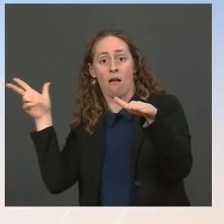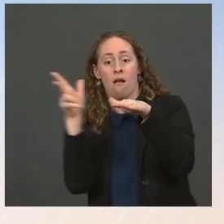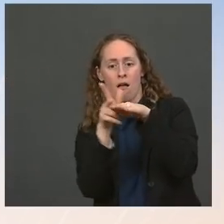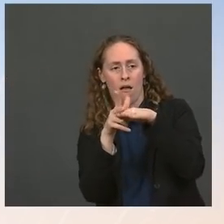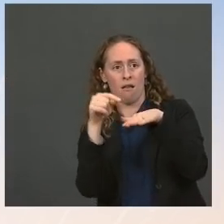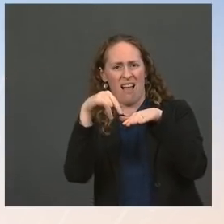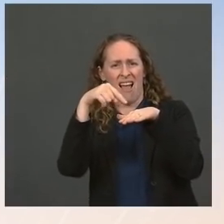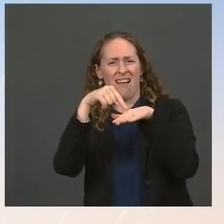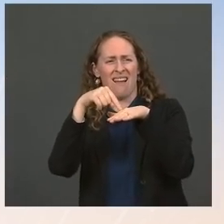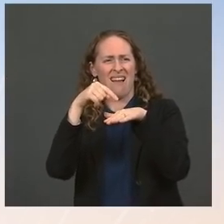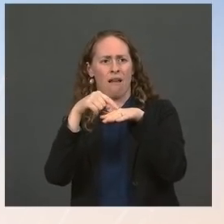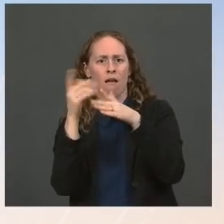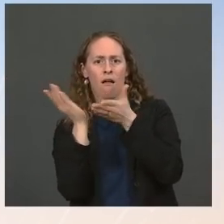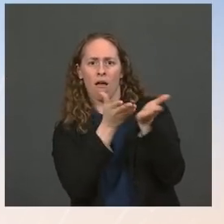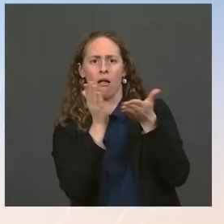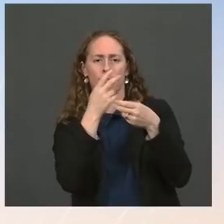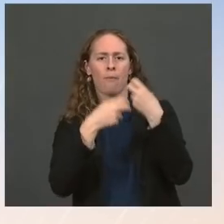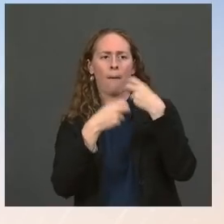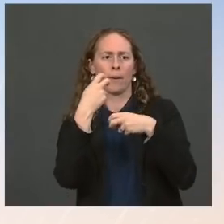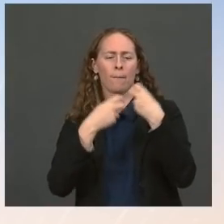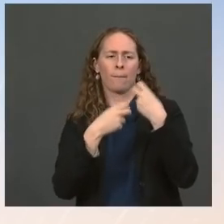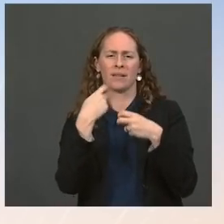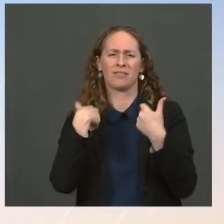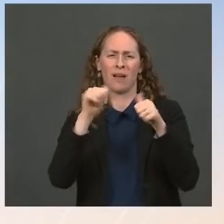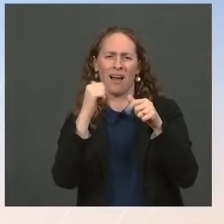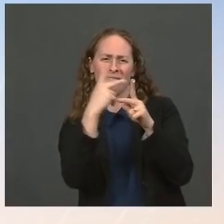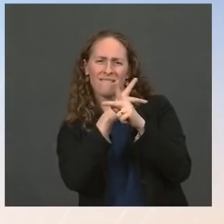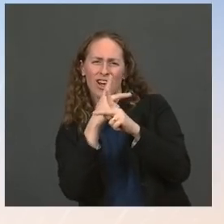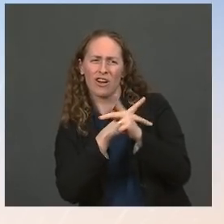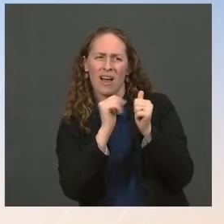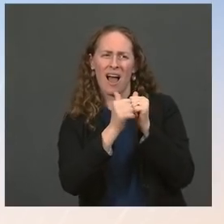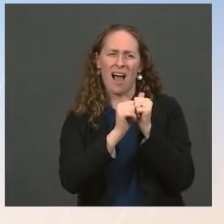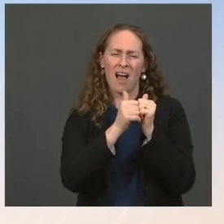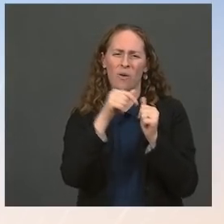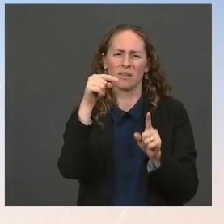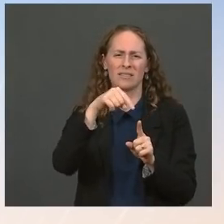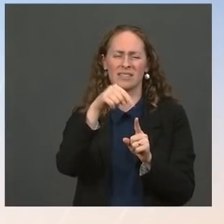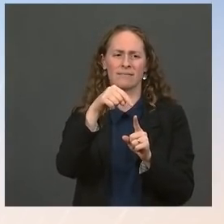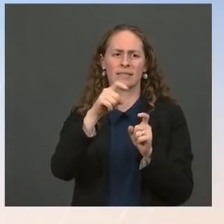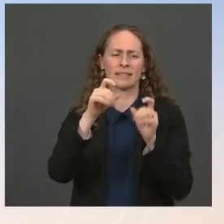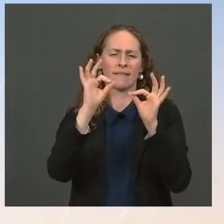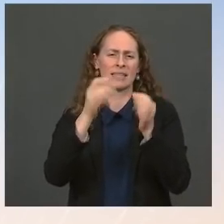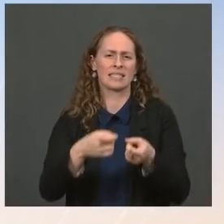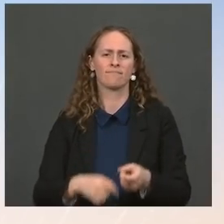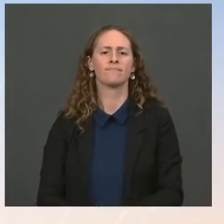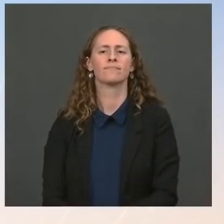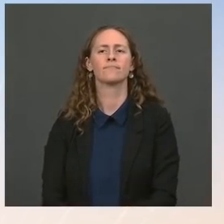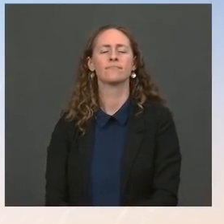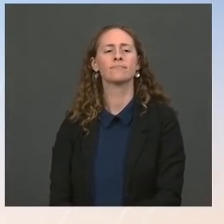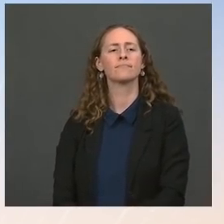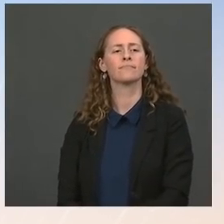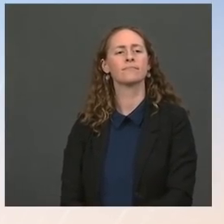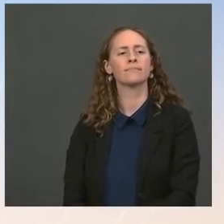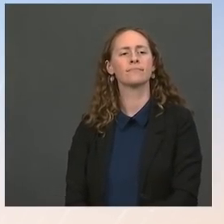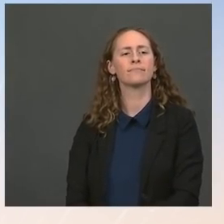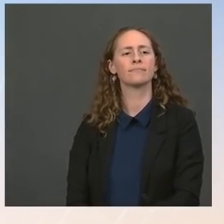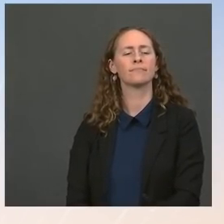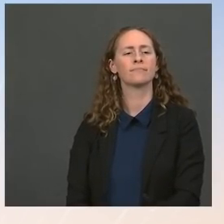to address in the global supply chain. One of them has certainly been the increase in the vulnerabilities in our food system.